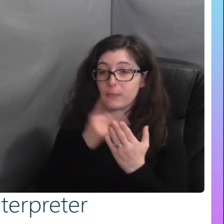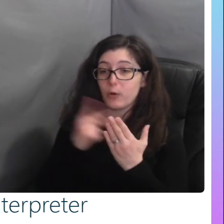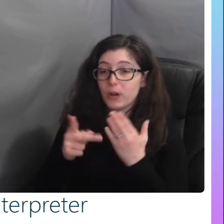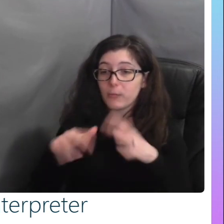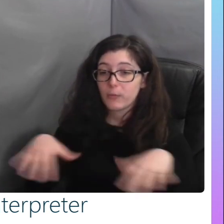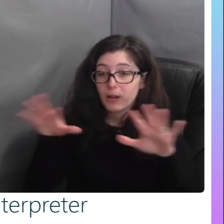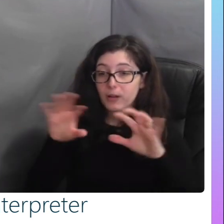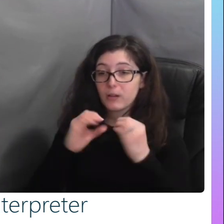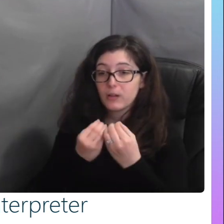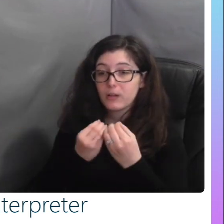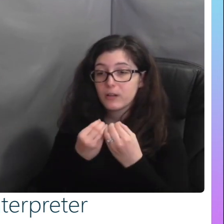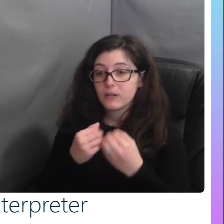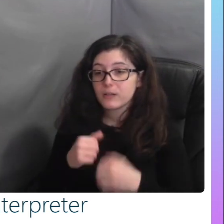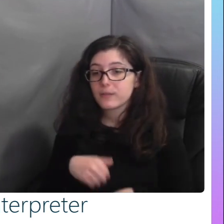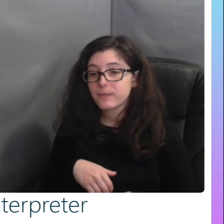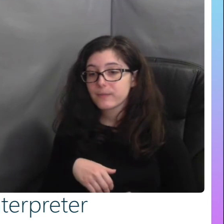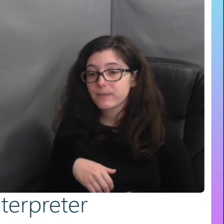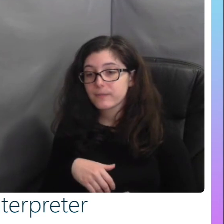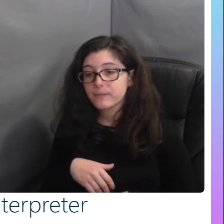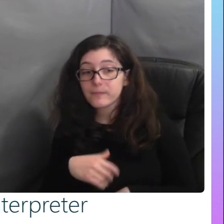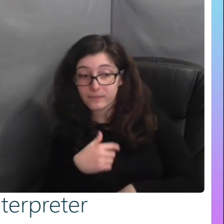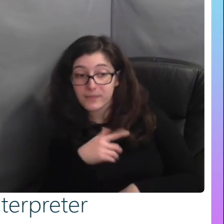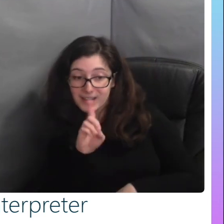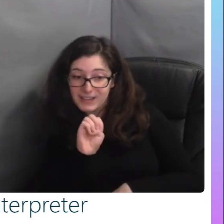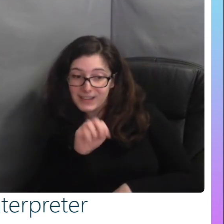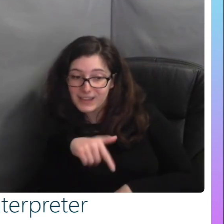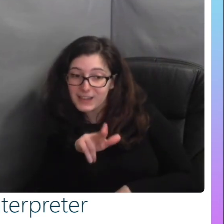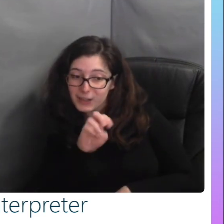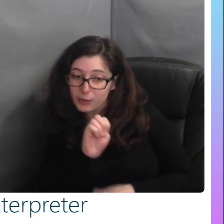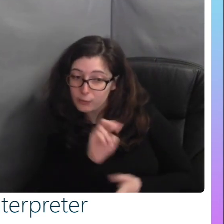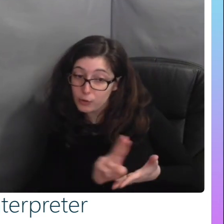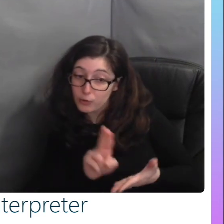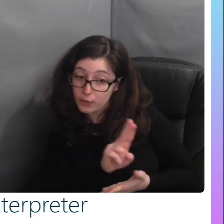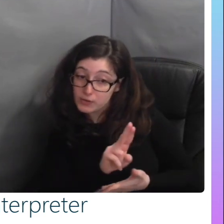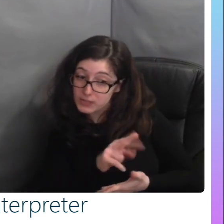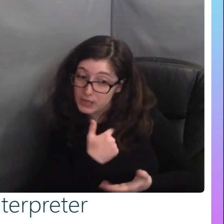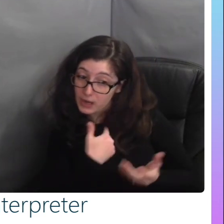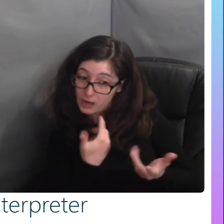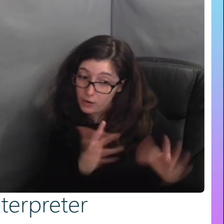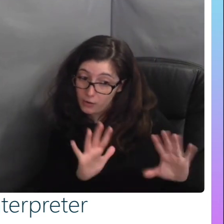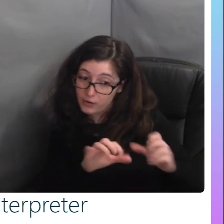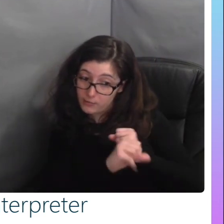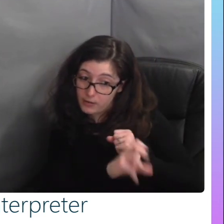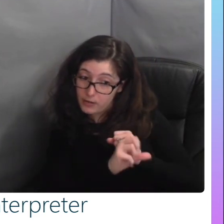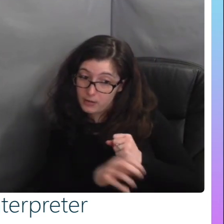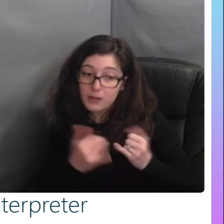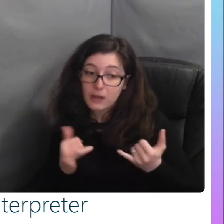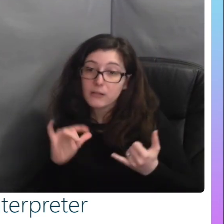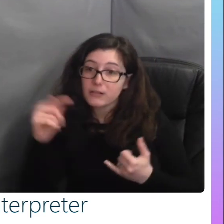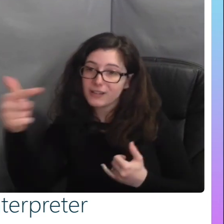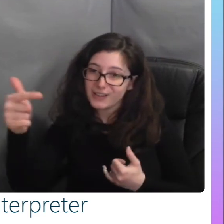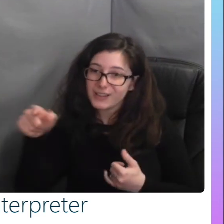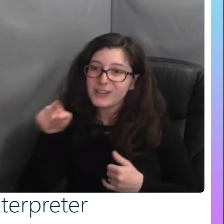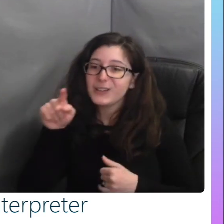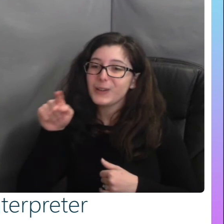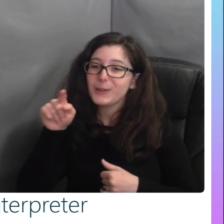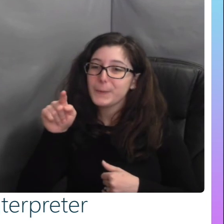I did a shameless plug for Deque University there but I want to give you a chance, Eve, to answer that one. There are a variety of them,